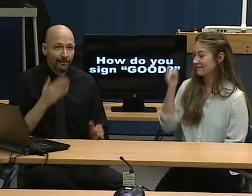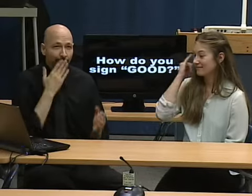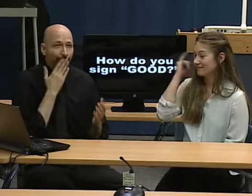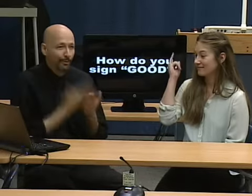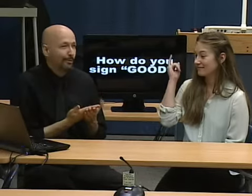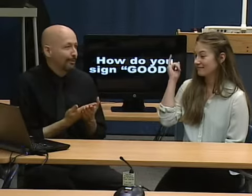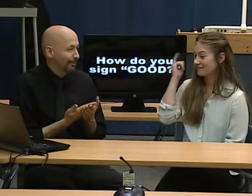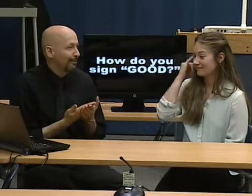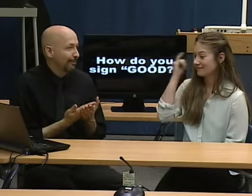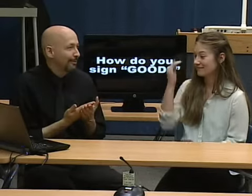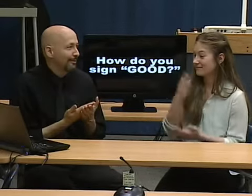Good.